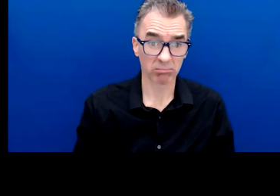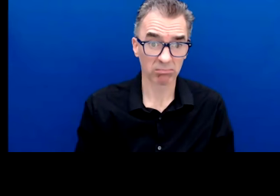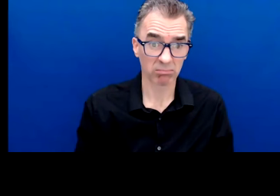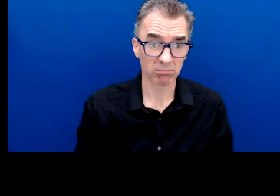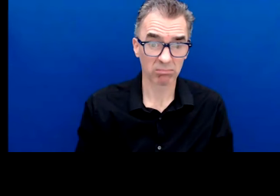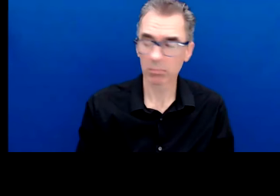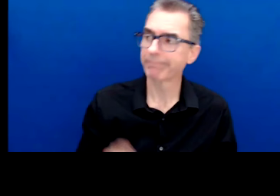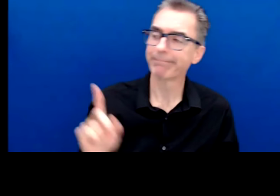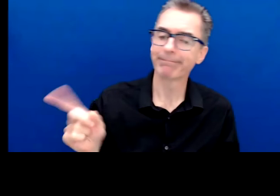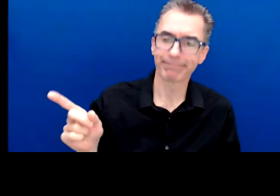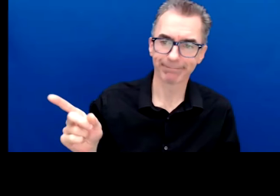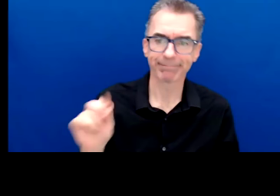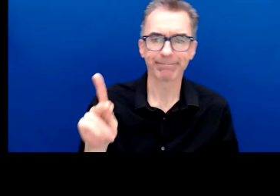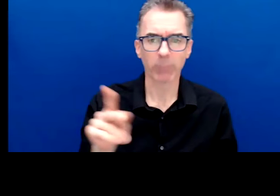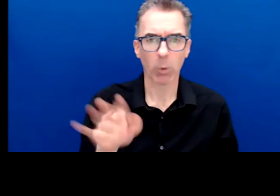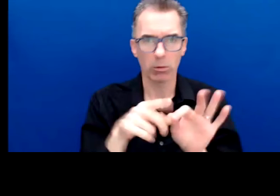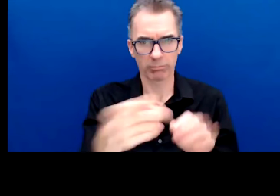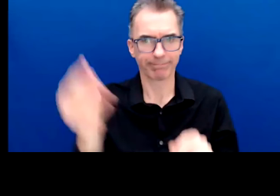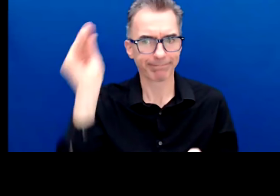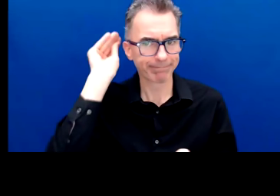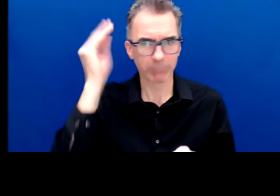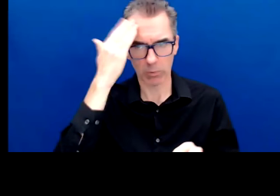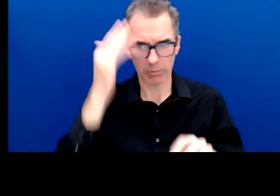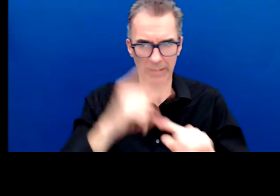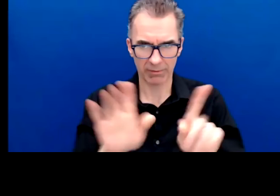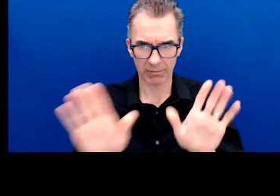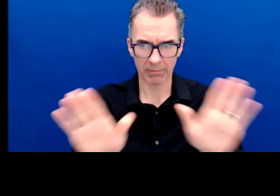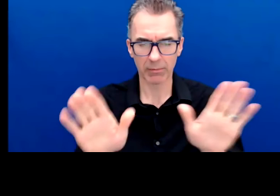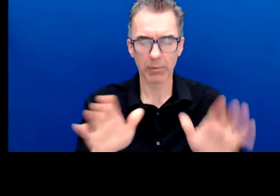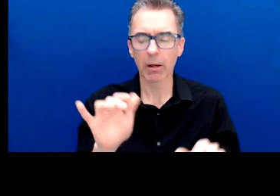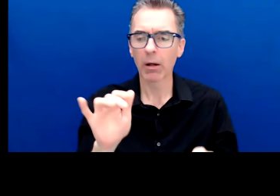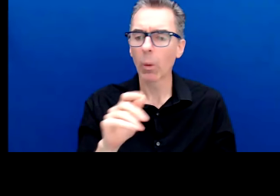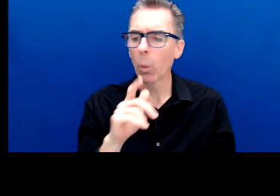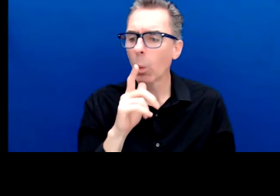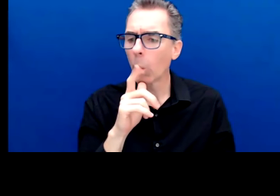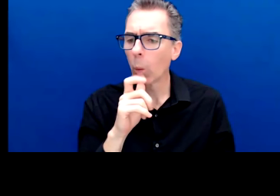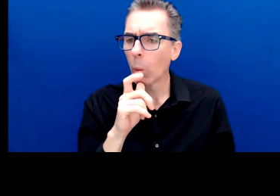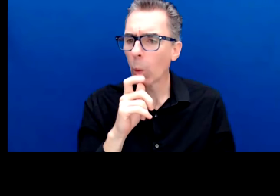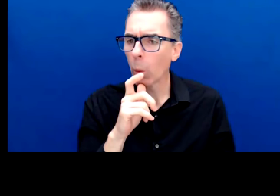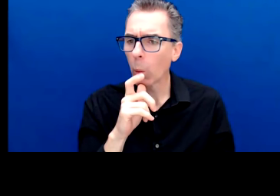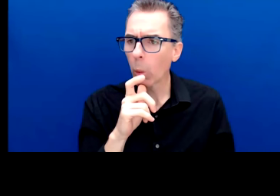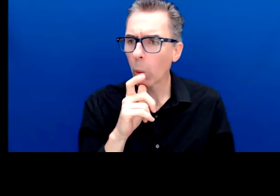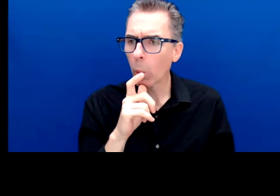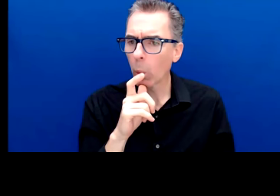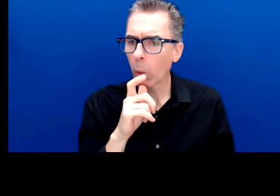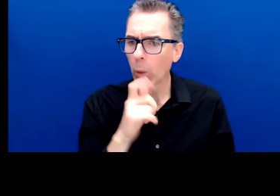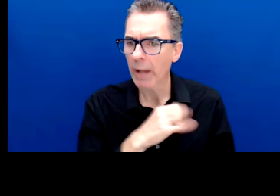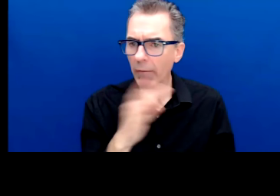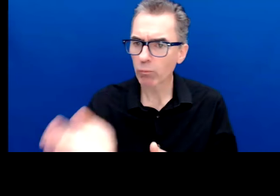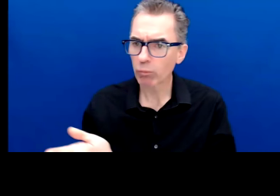So that's a good distinction to be aware of. Thank you to the faculty member who, brought that up to our attention, Juanita.